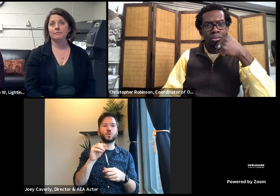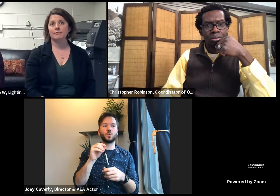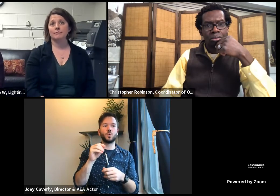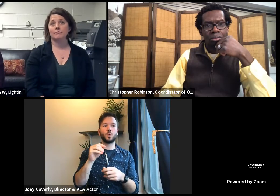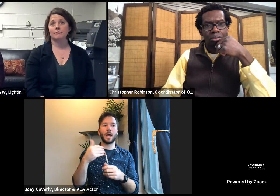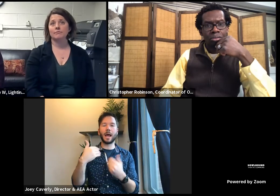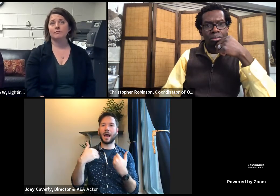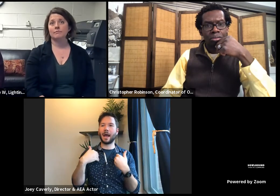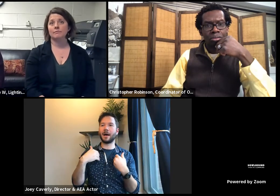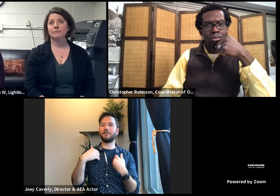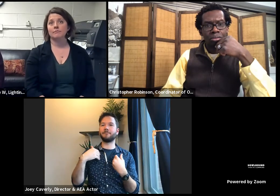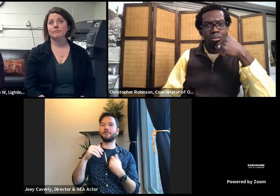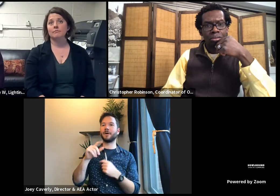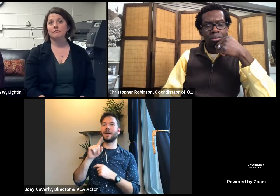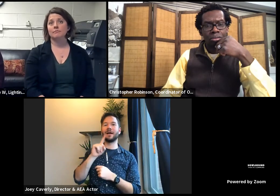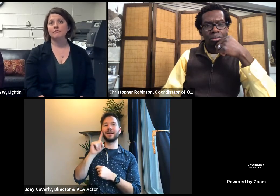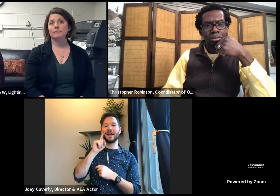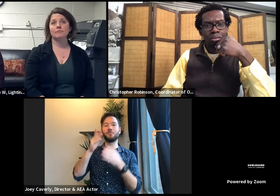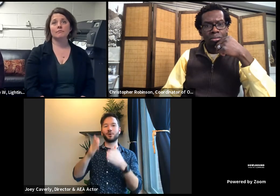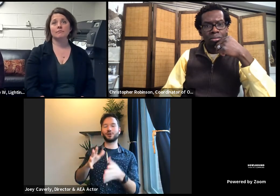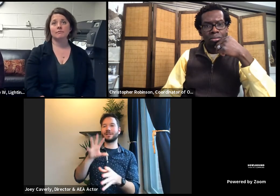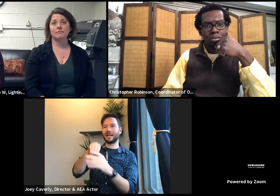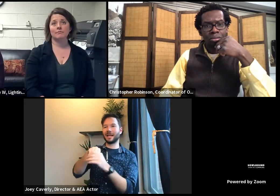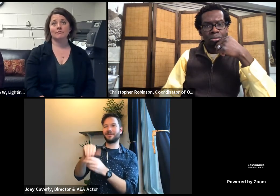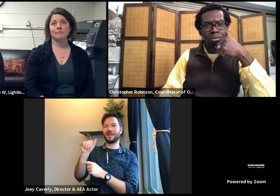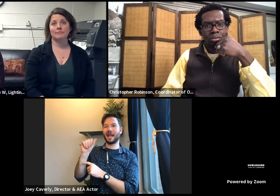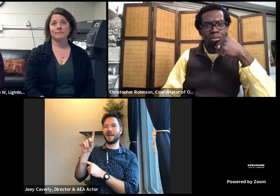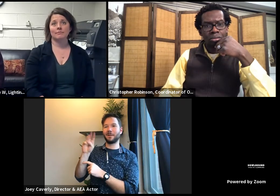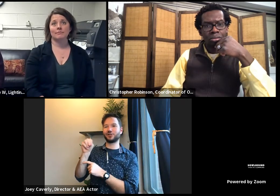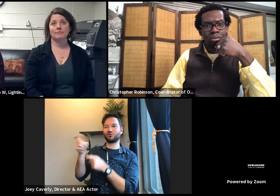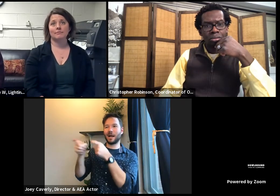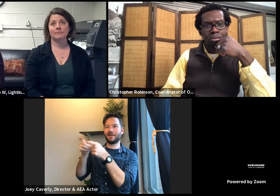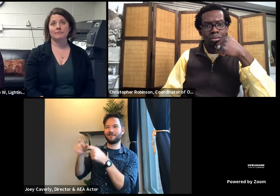one of the best solutions for me is to have a deaf person